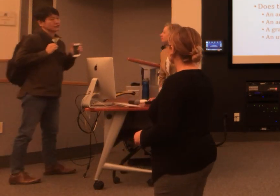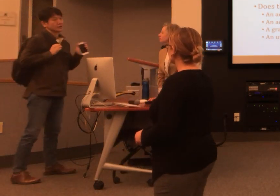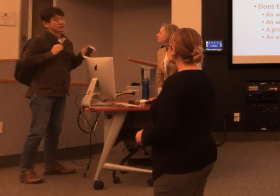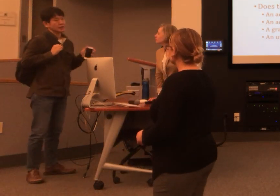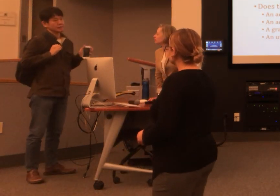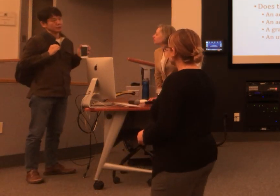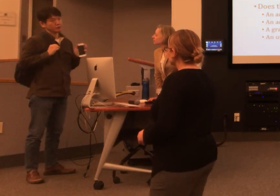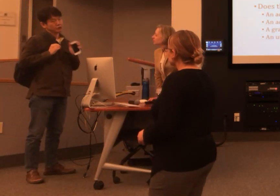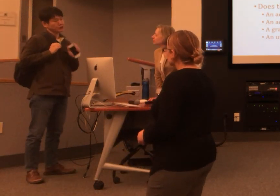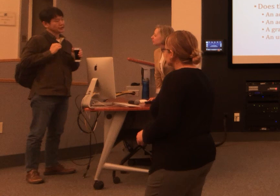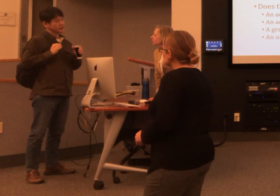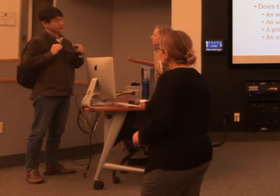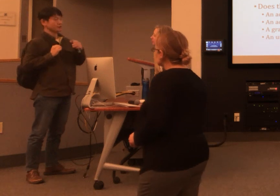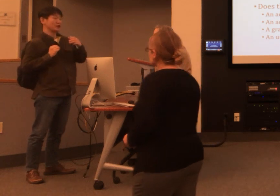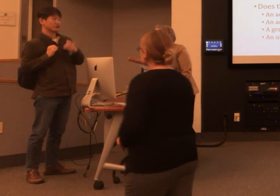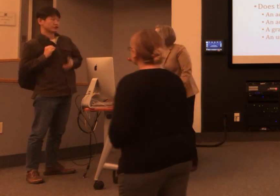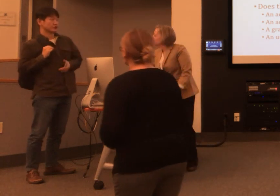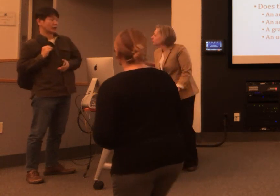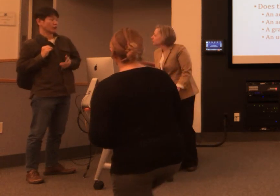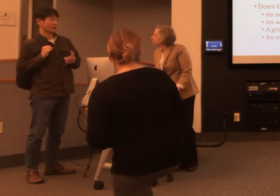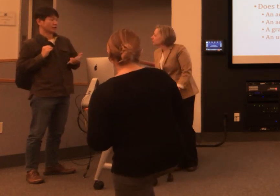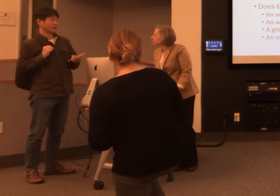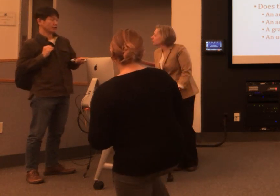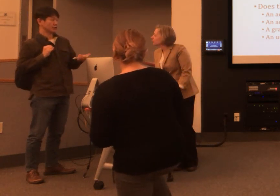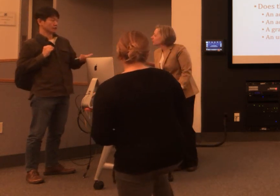(audience member speaking faintly. End transcript.